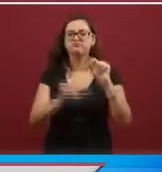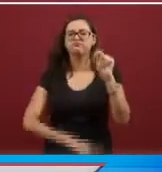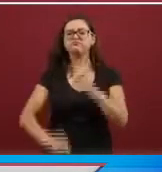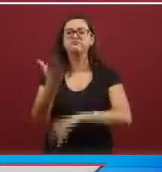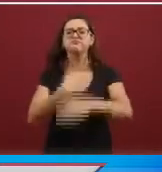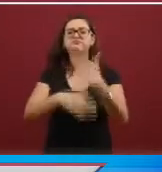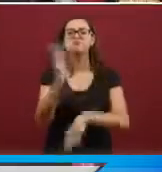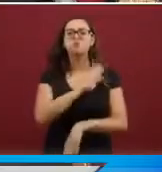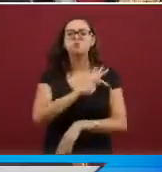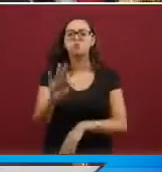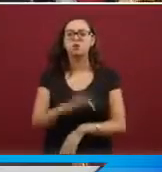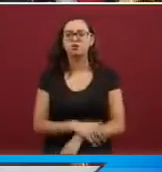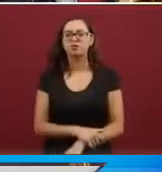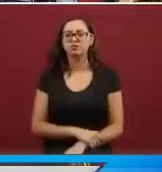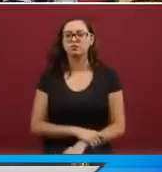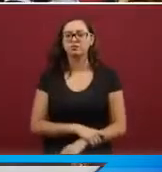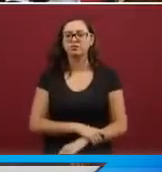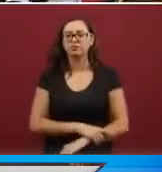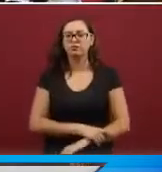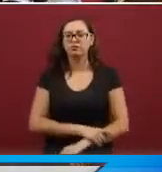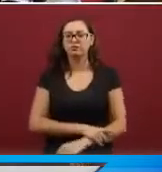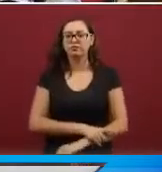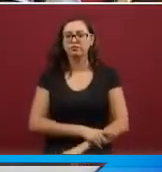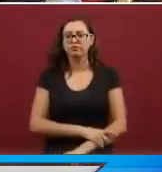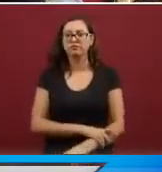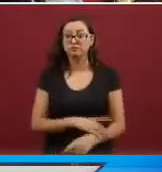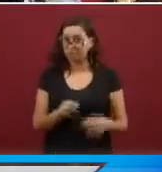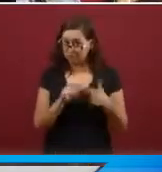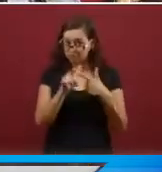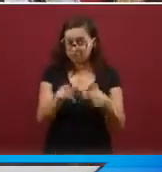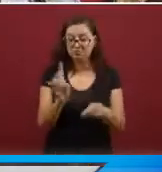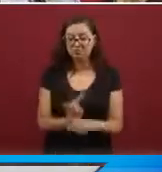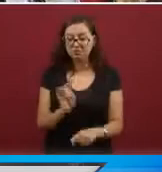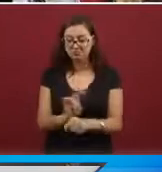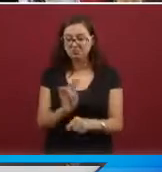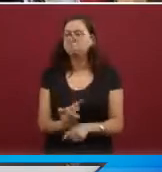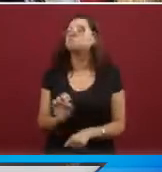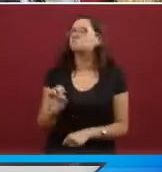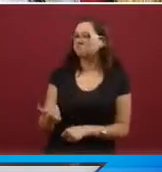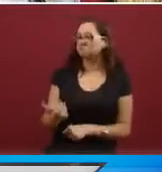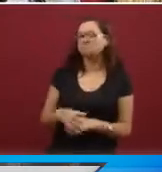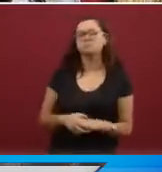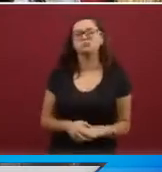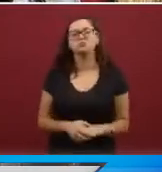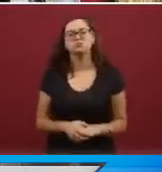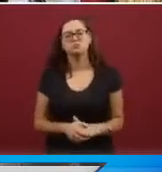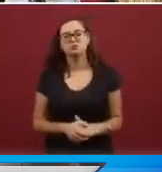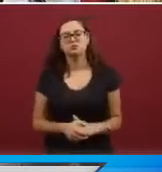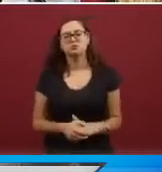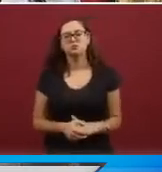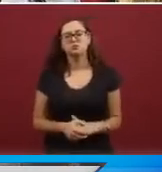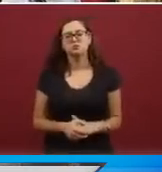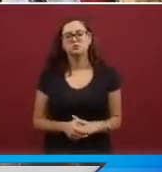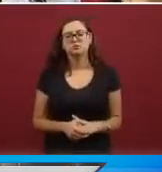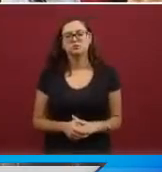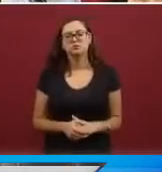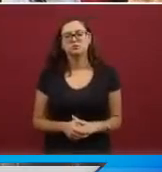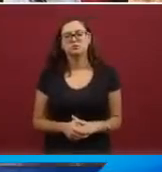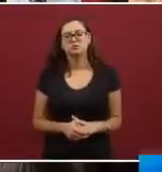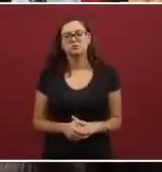The President has not given any instructions to conduct a business under the protection of public authority In this government there is no room for corrupt officials